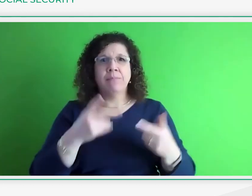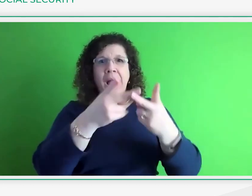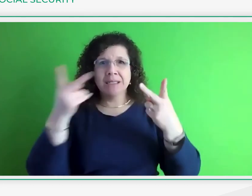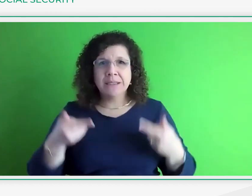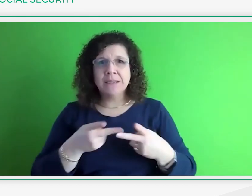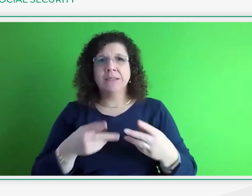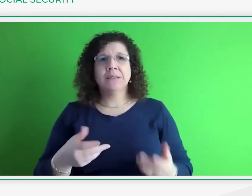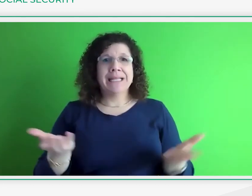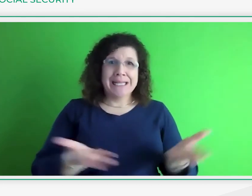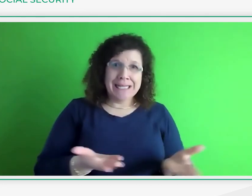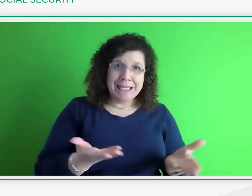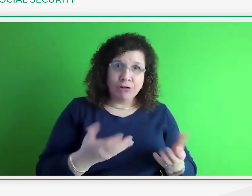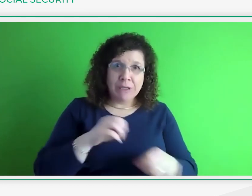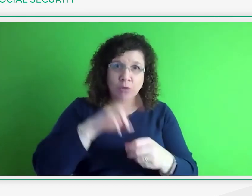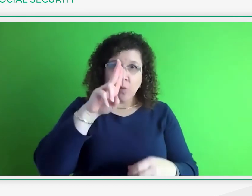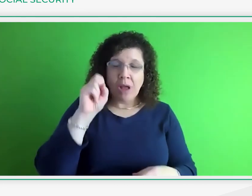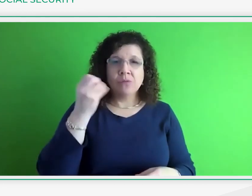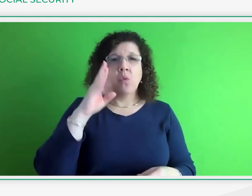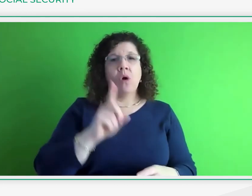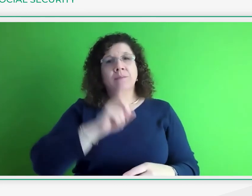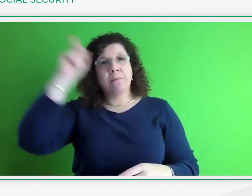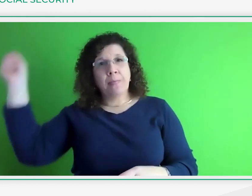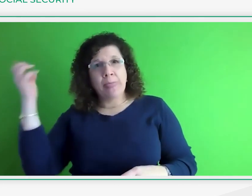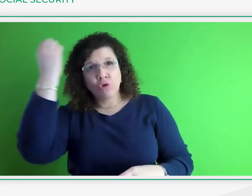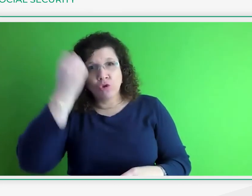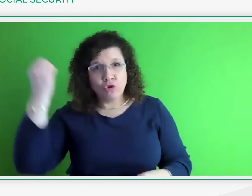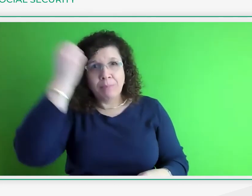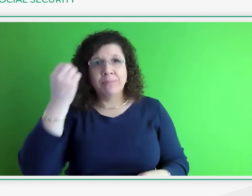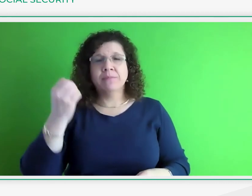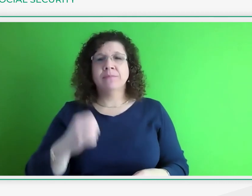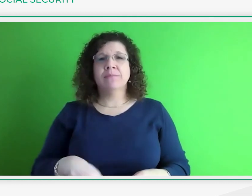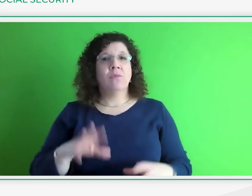Going to visit different locations, maybe here in the United States, or abroad – to